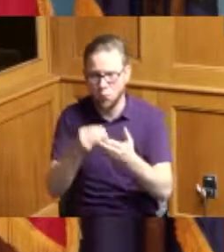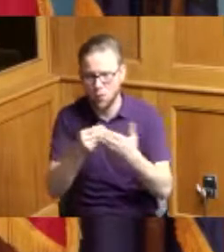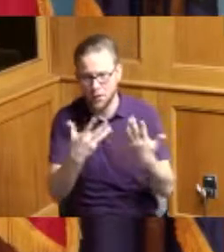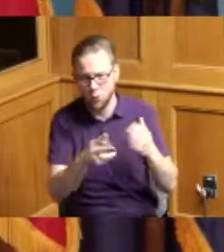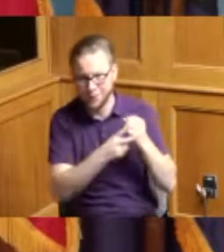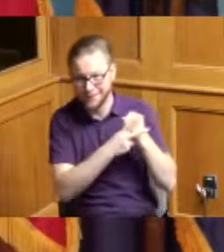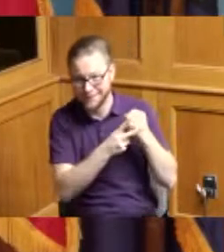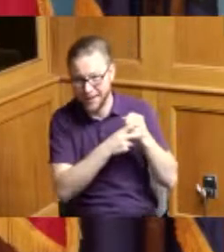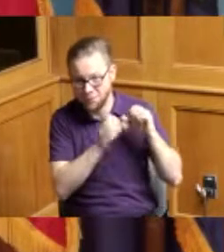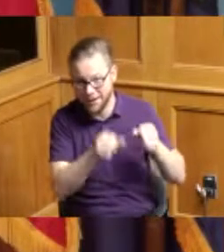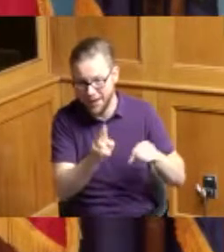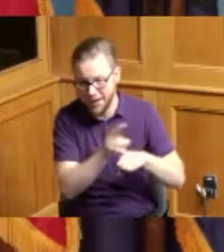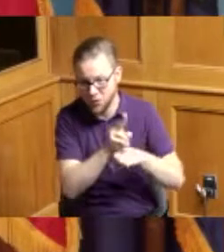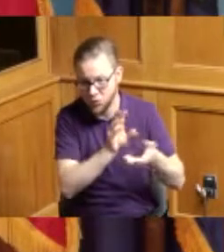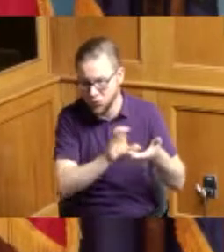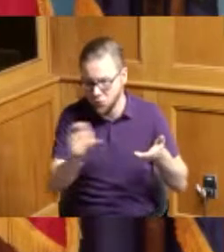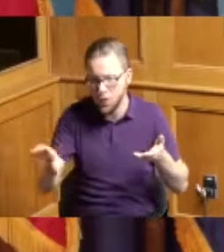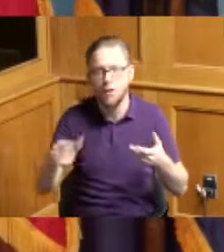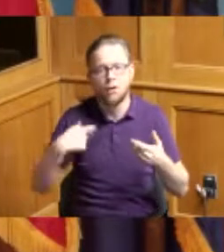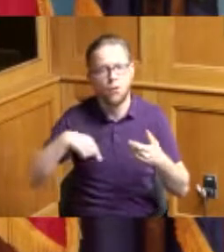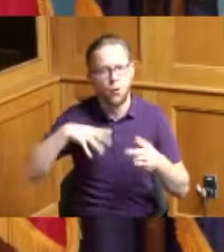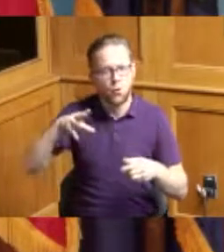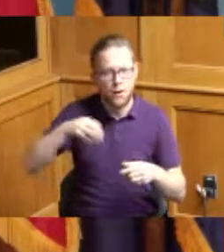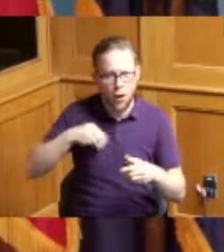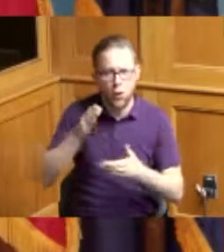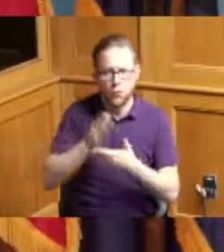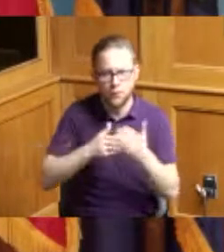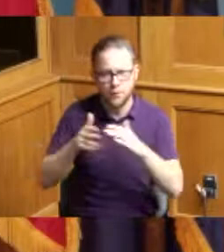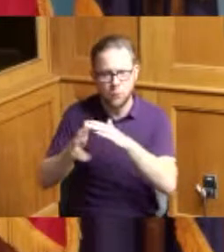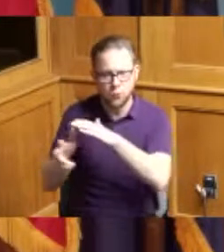we own the parking garages and certainly we don't want them sitting there empty because